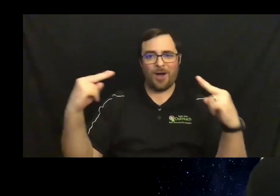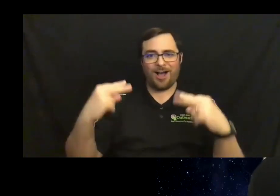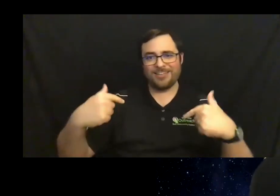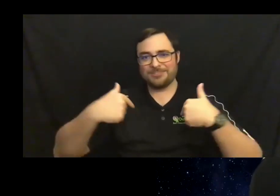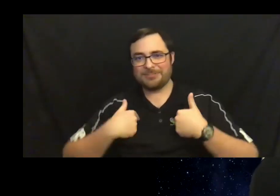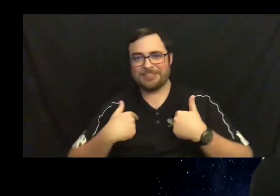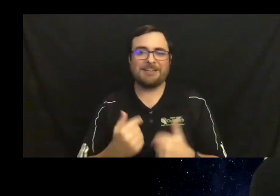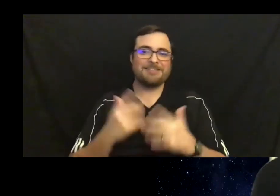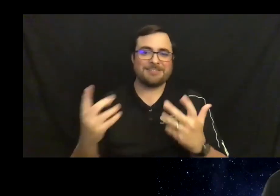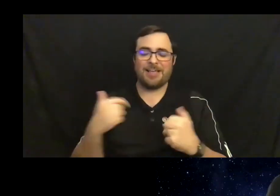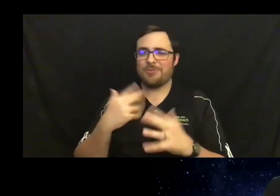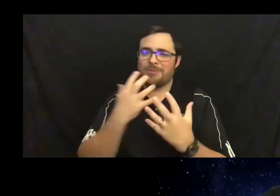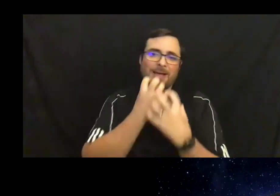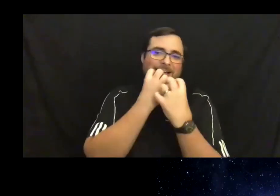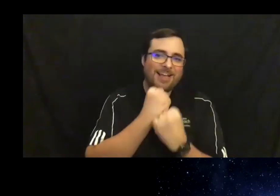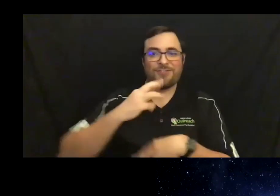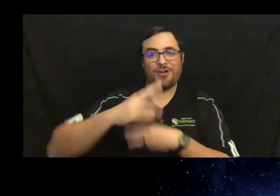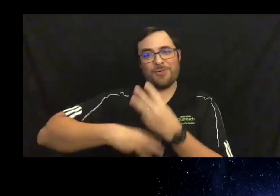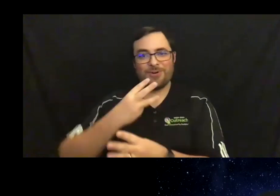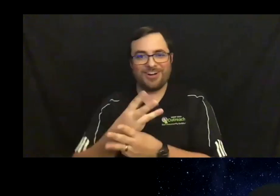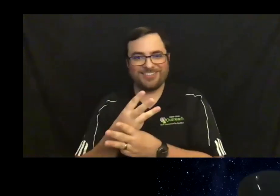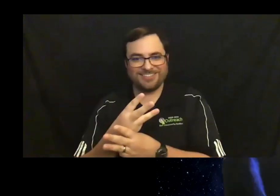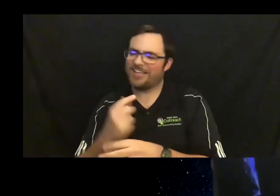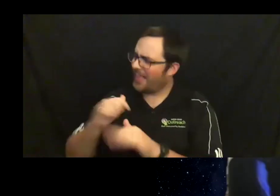for the world. Jen: That's awesome. Nick, and you definitely